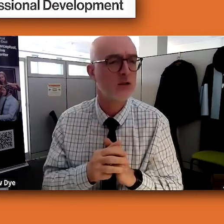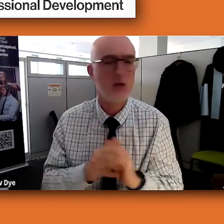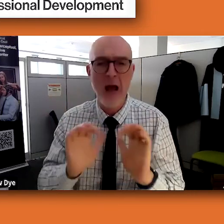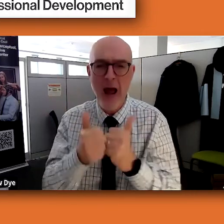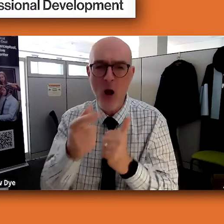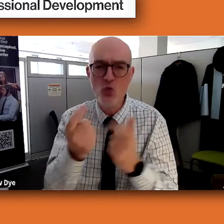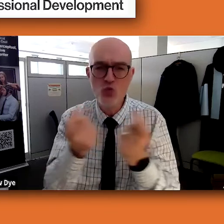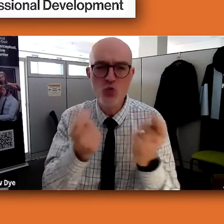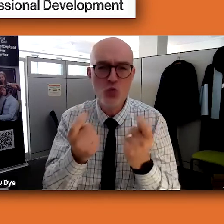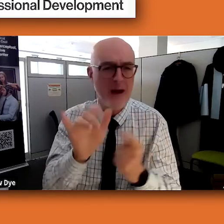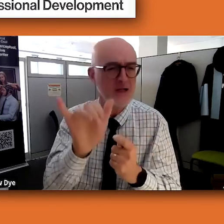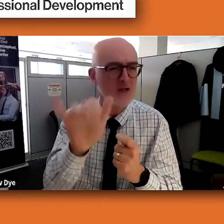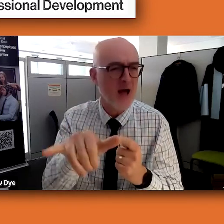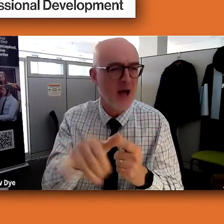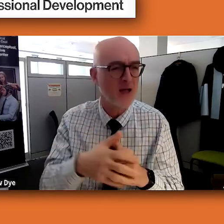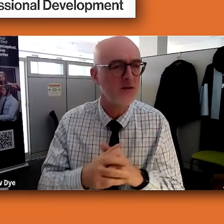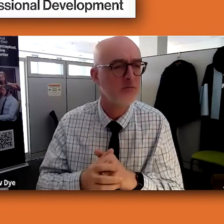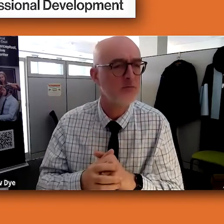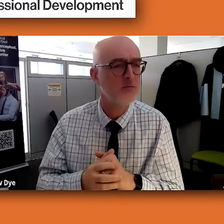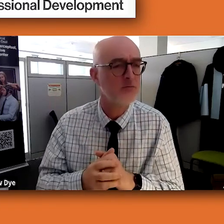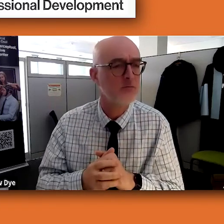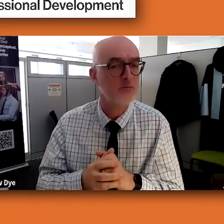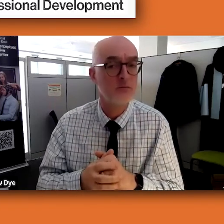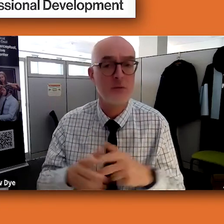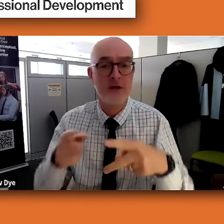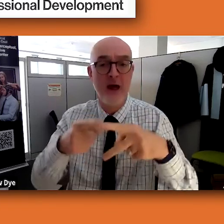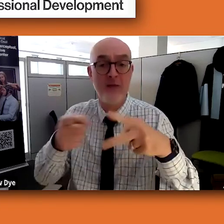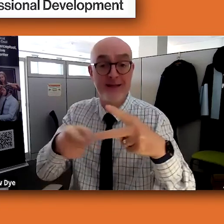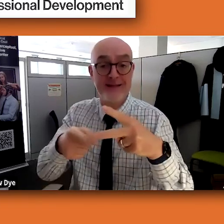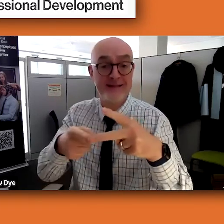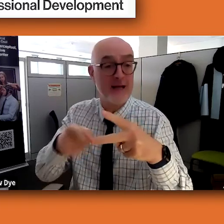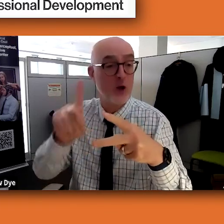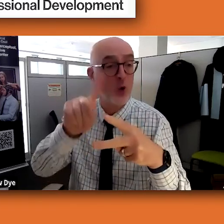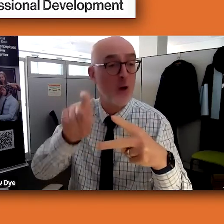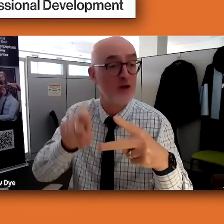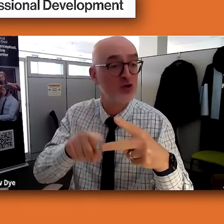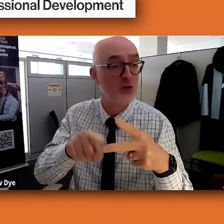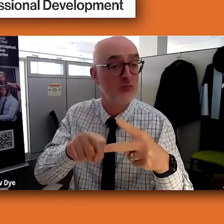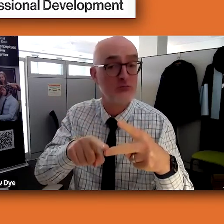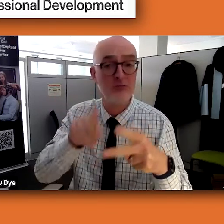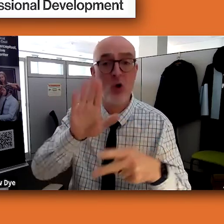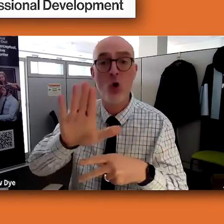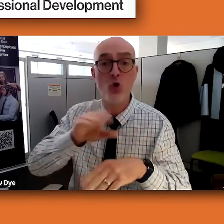and how did you manage it?" And he also asks a second question.